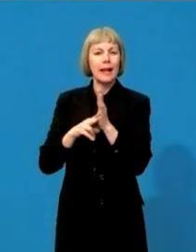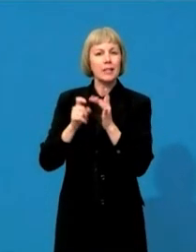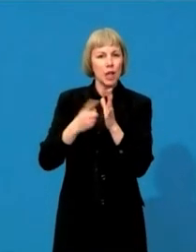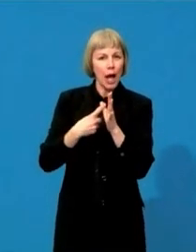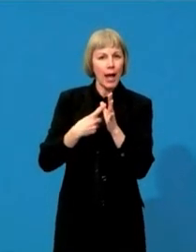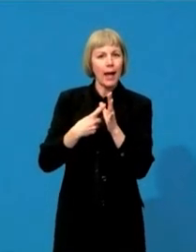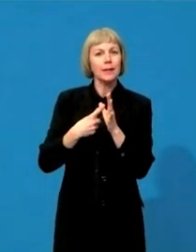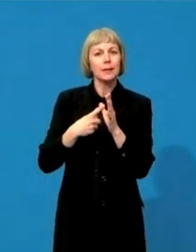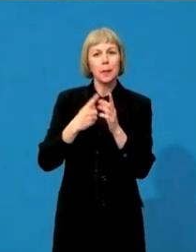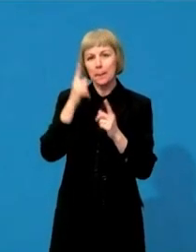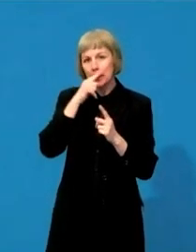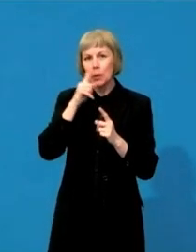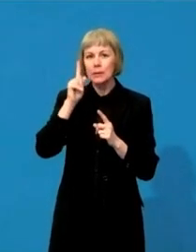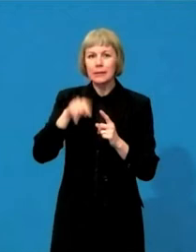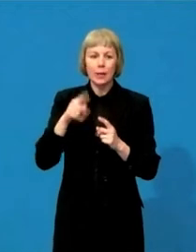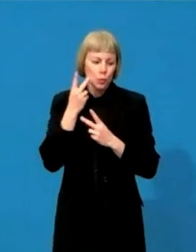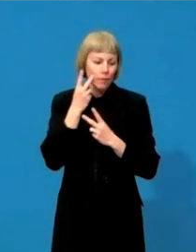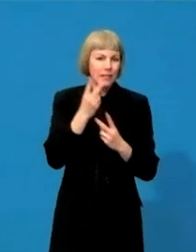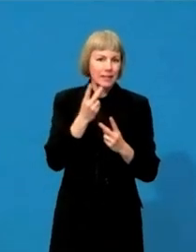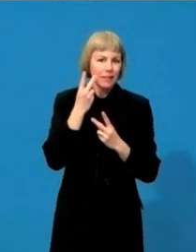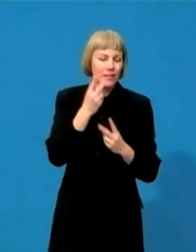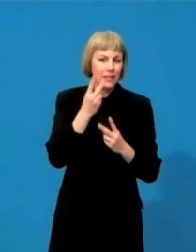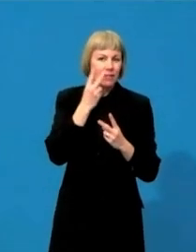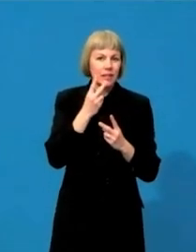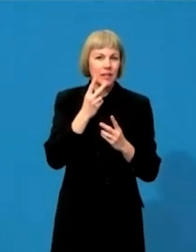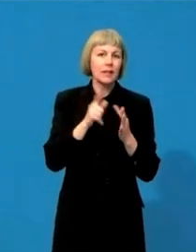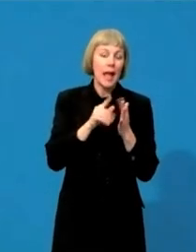meet with people - with Emily and other CEOs and other Aboriginal community-controlled